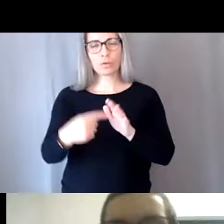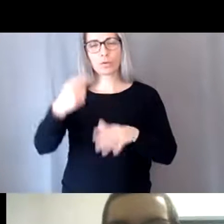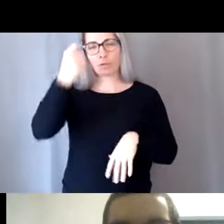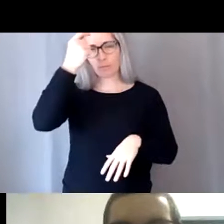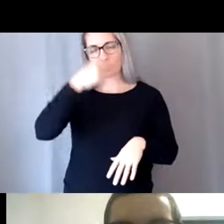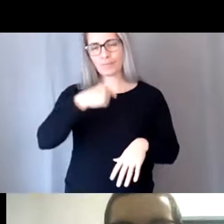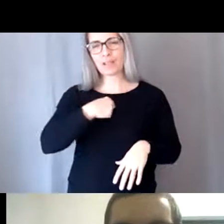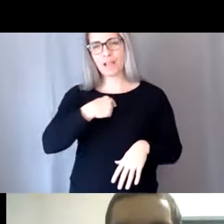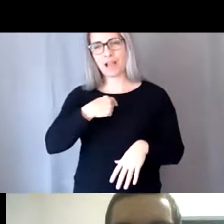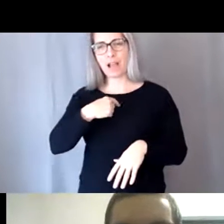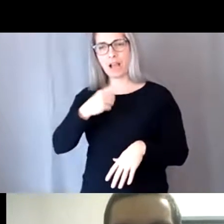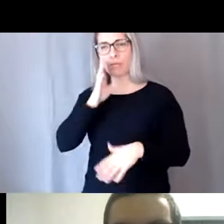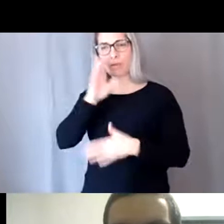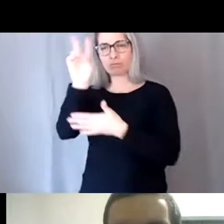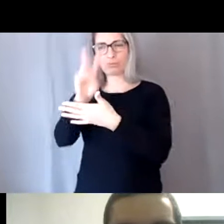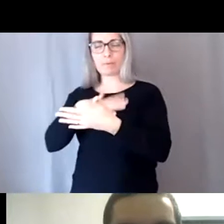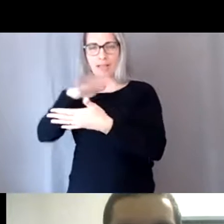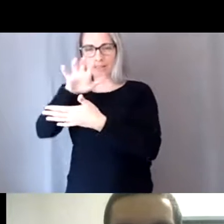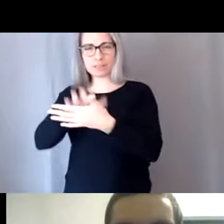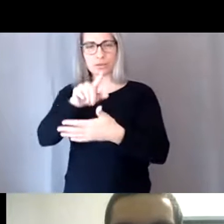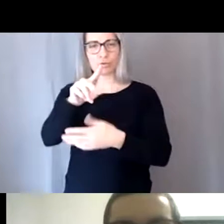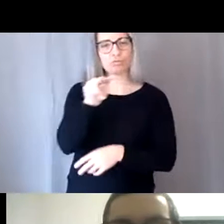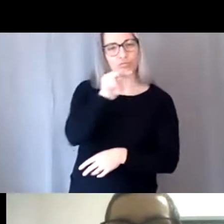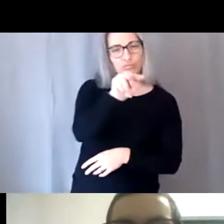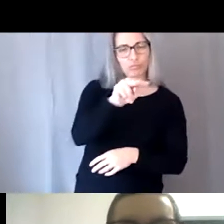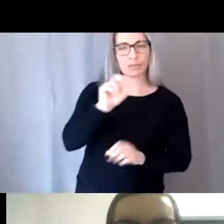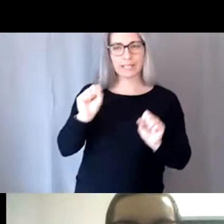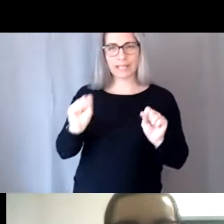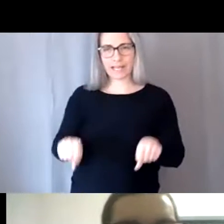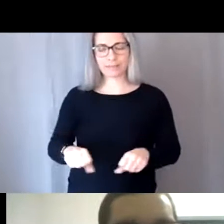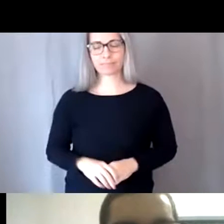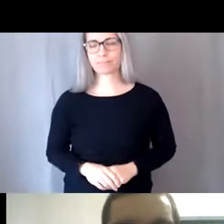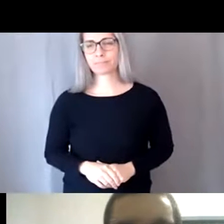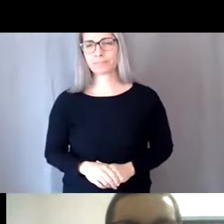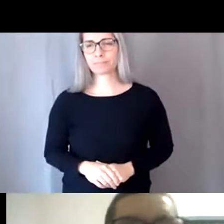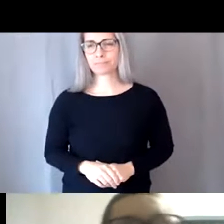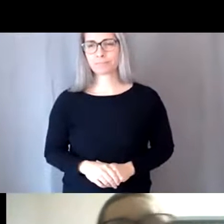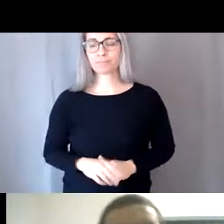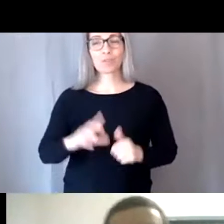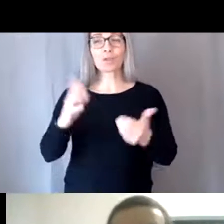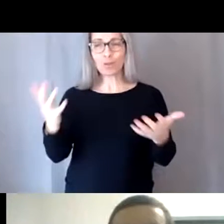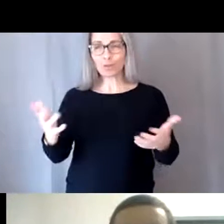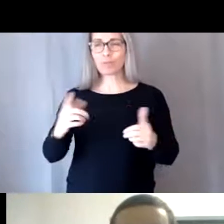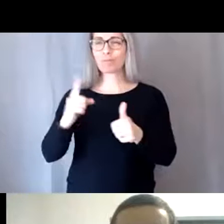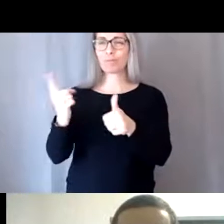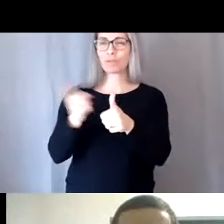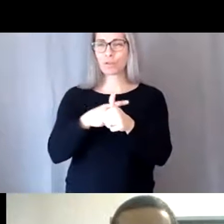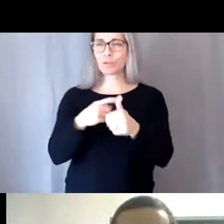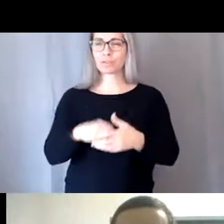okay so first of all I would like to thank